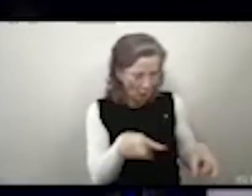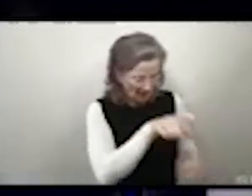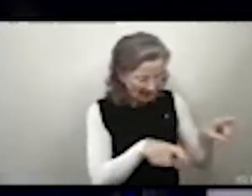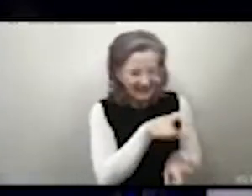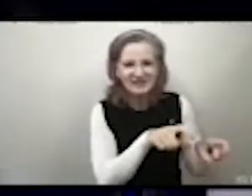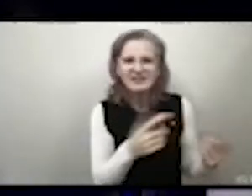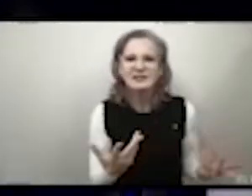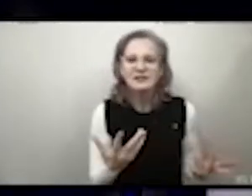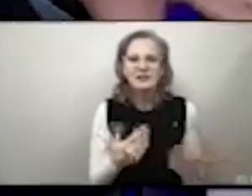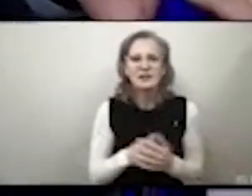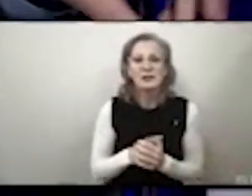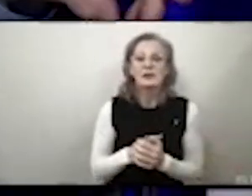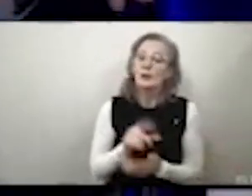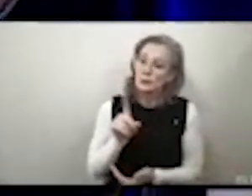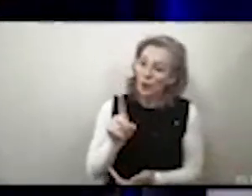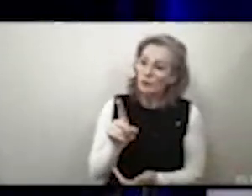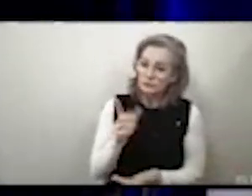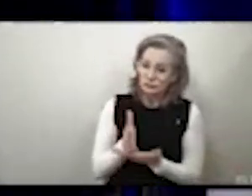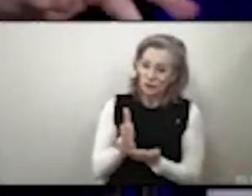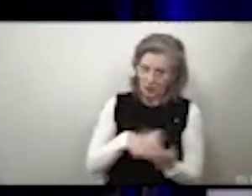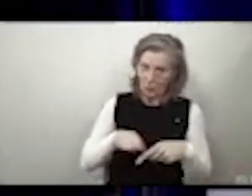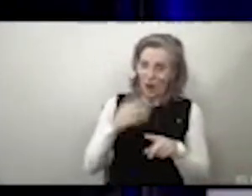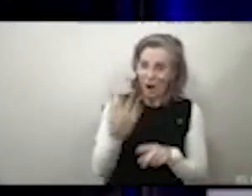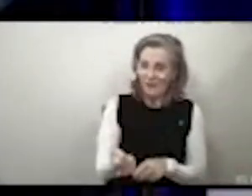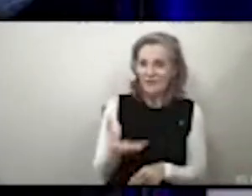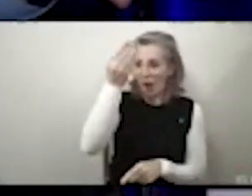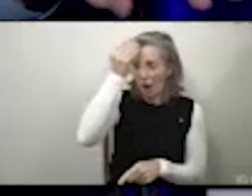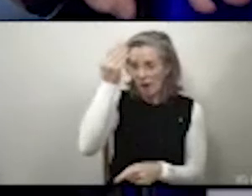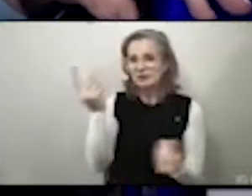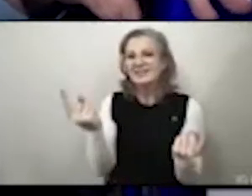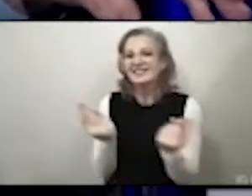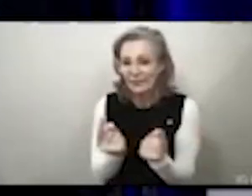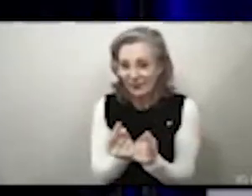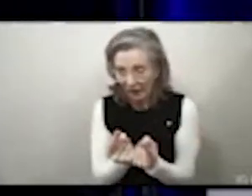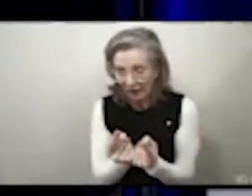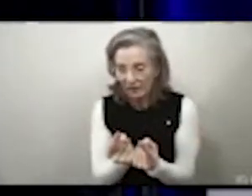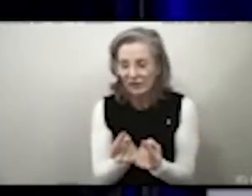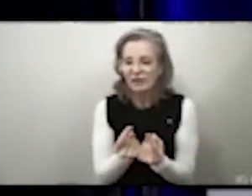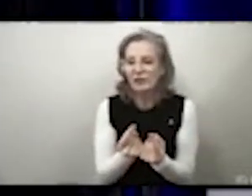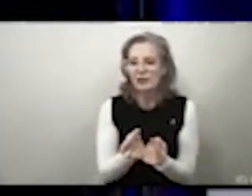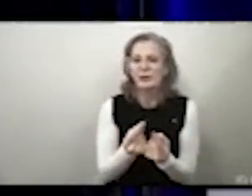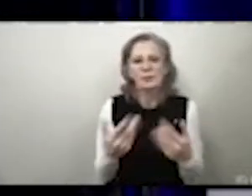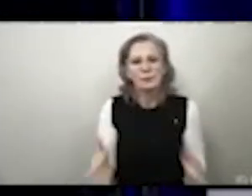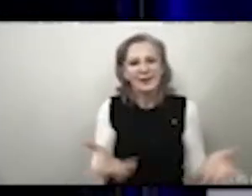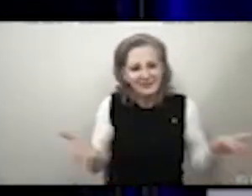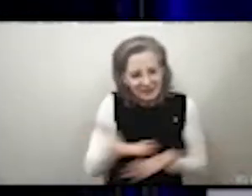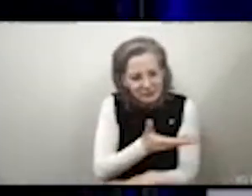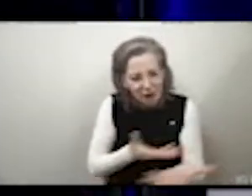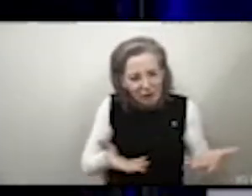pan UK as well as in Scotland, we've had a discussion about the science. Now some people, you know, don't want